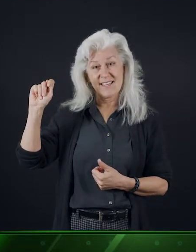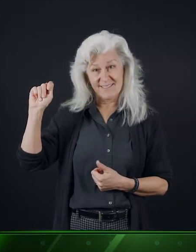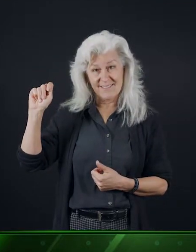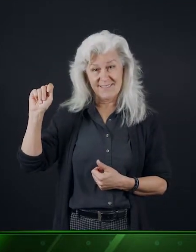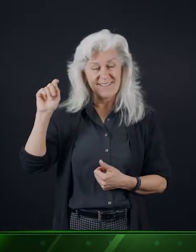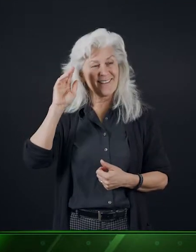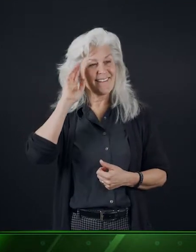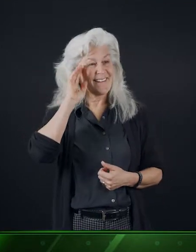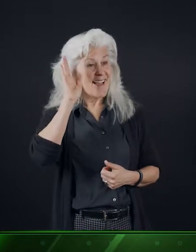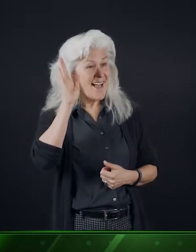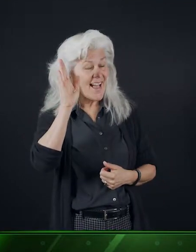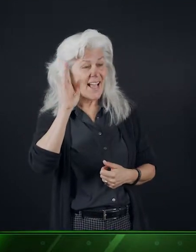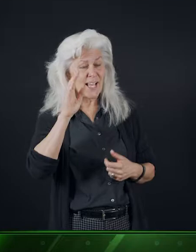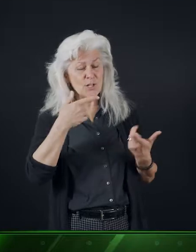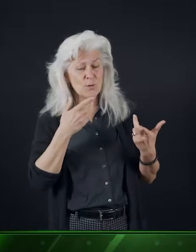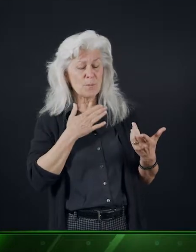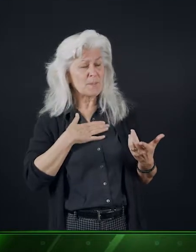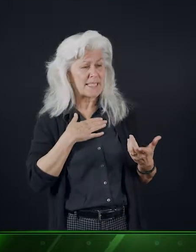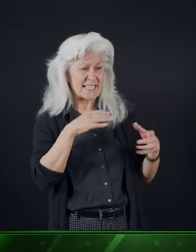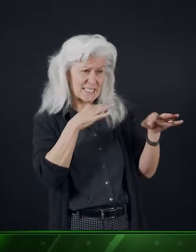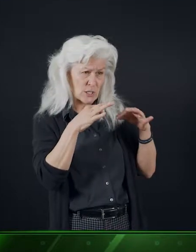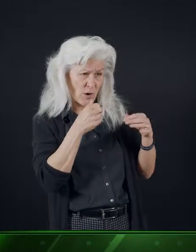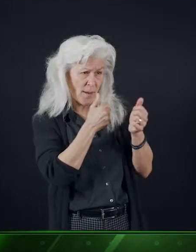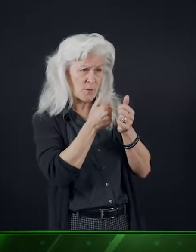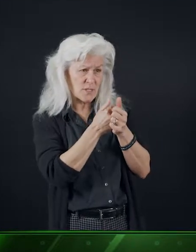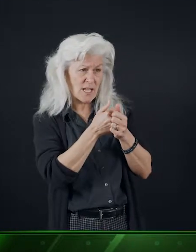Could you give us a quick description of yourself for everyone watching?